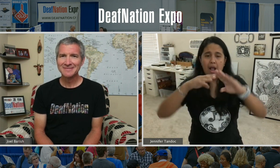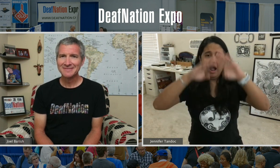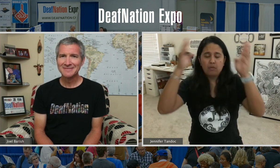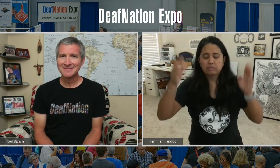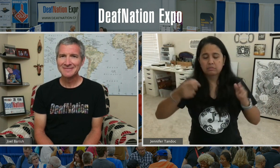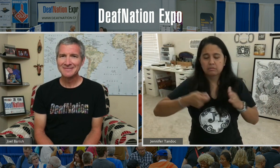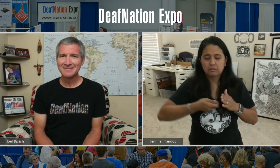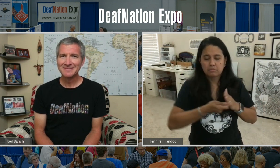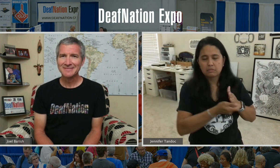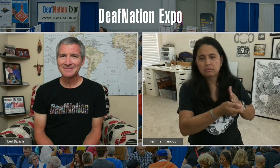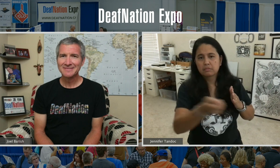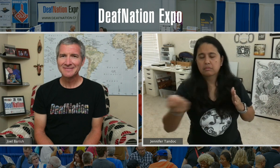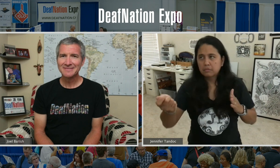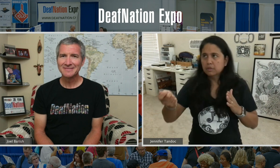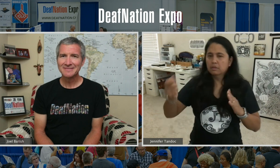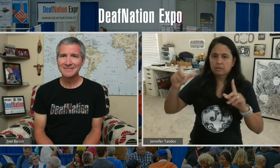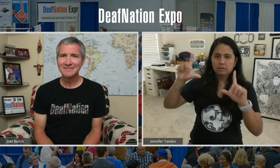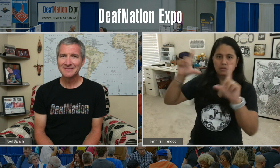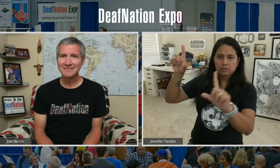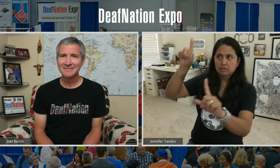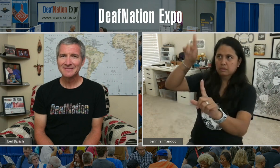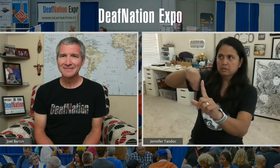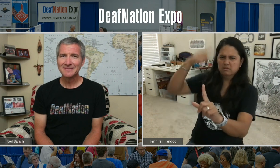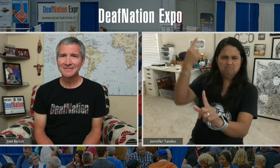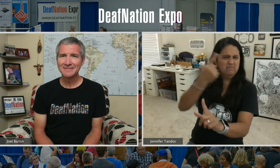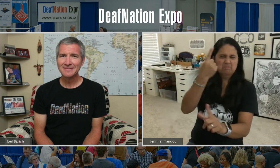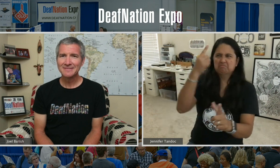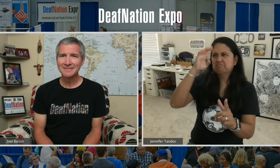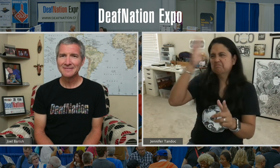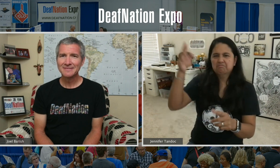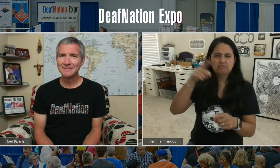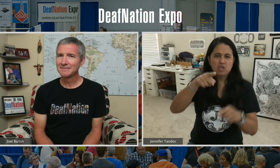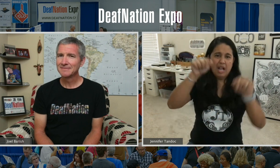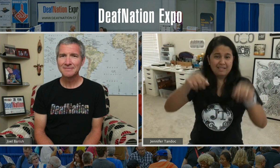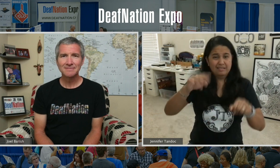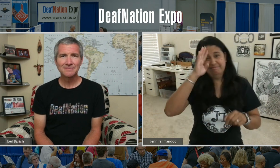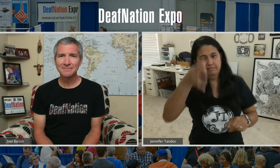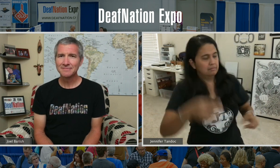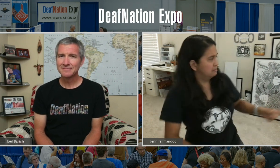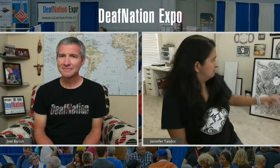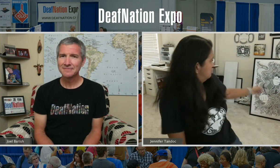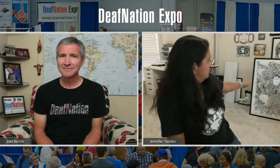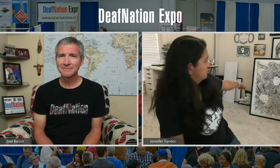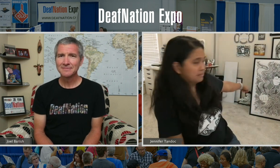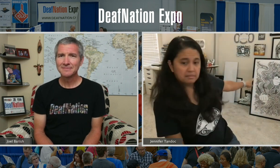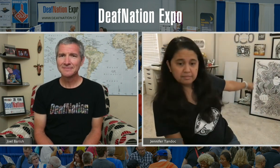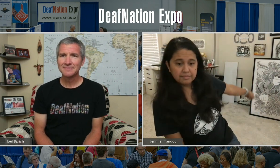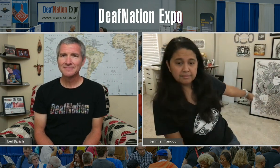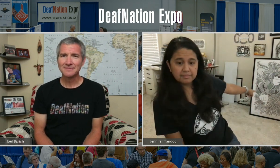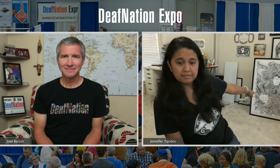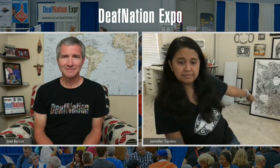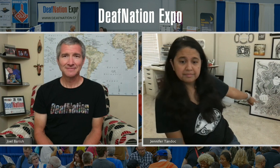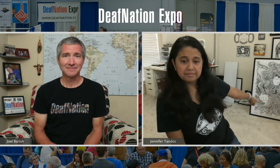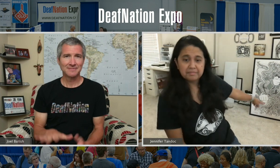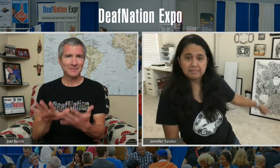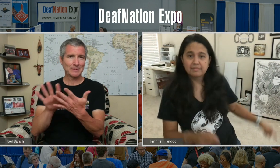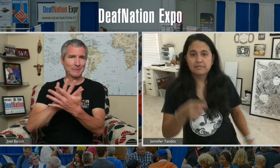and arrive to the house… There’s some kind of art. You can think of that canvas.